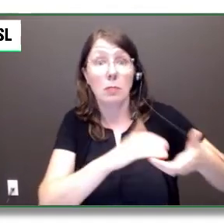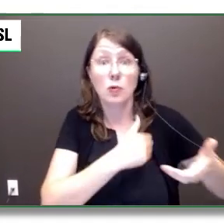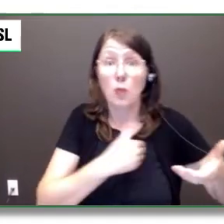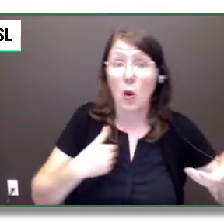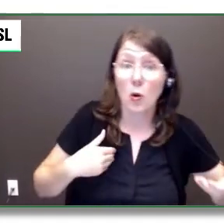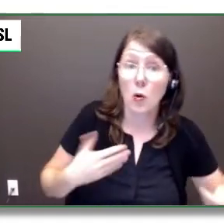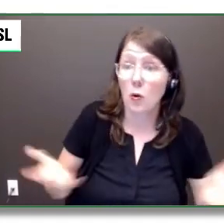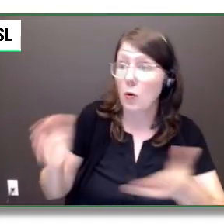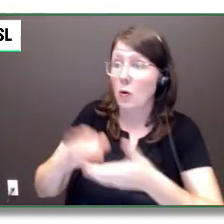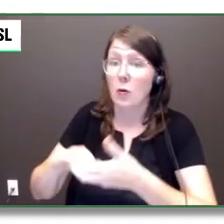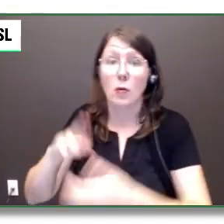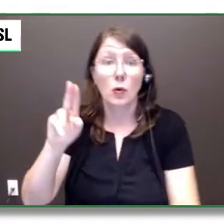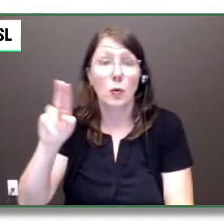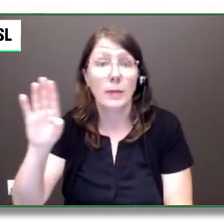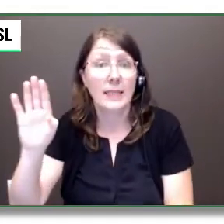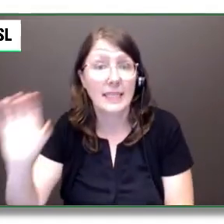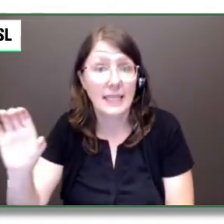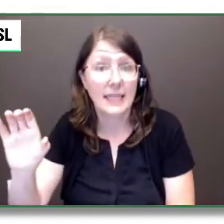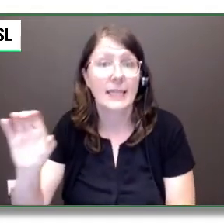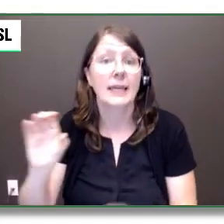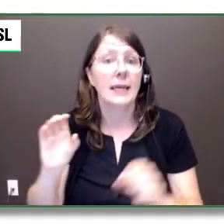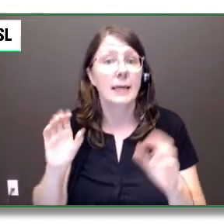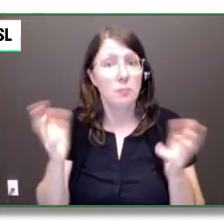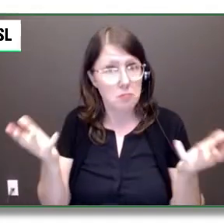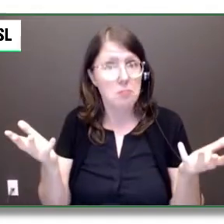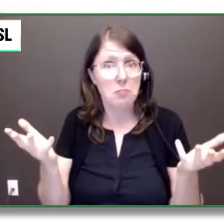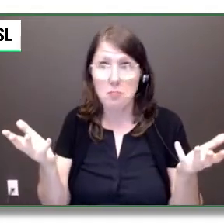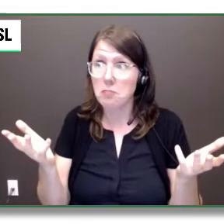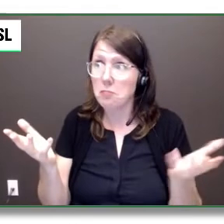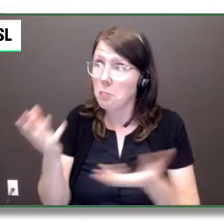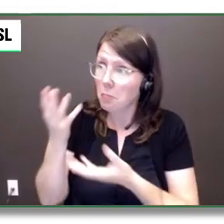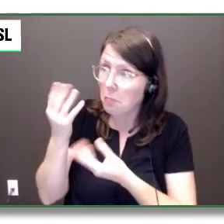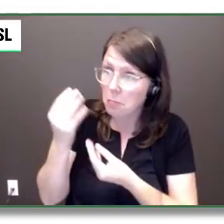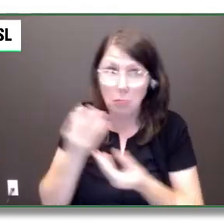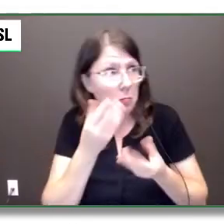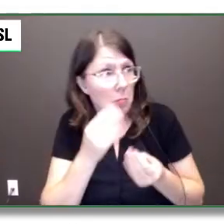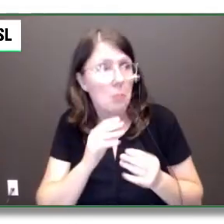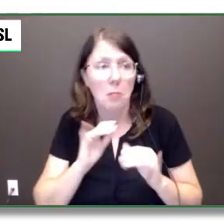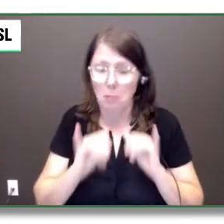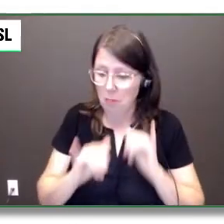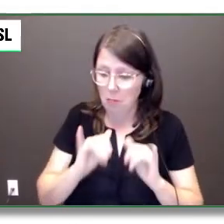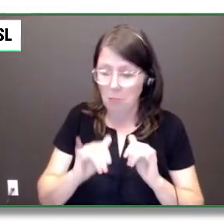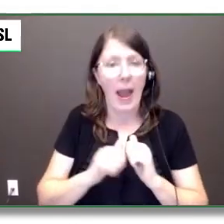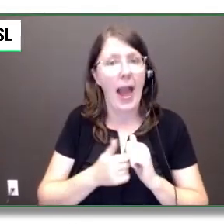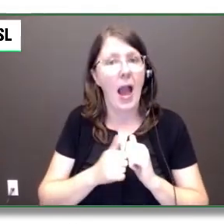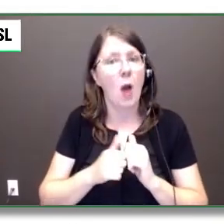learning ways that we can do move forward in that way uh. I also think it's